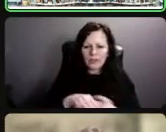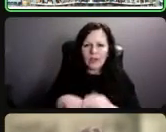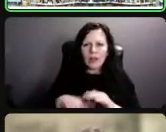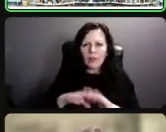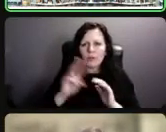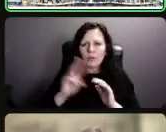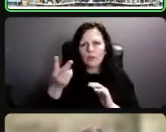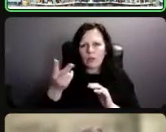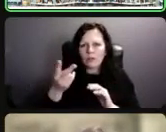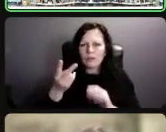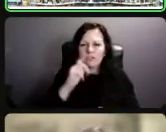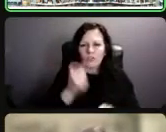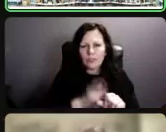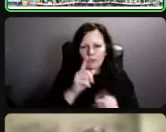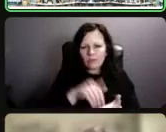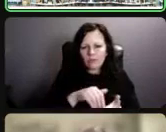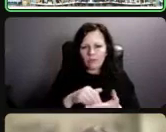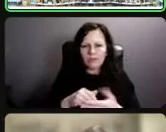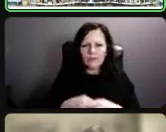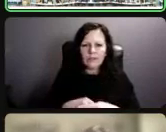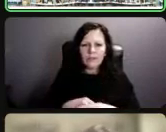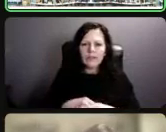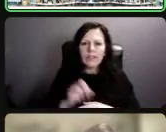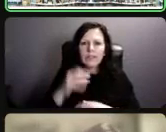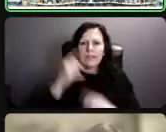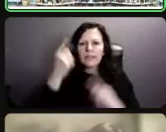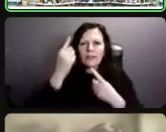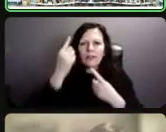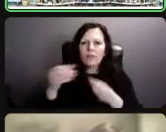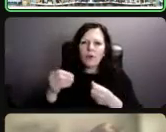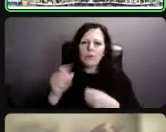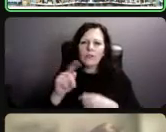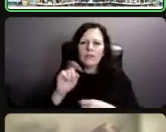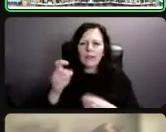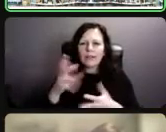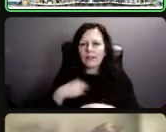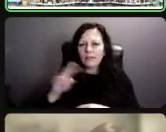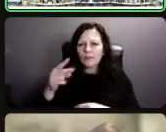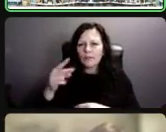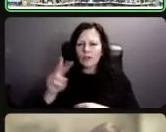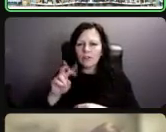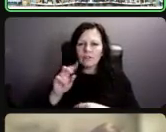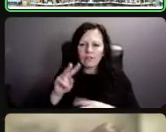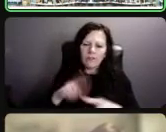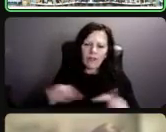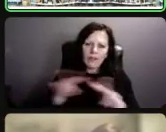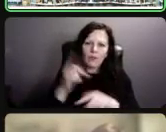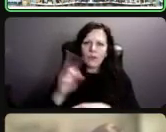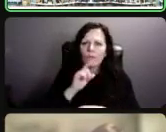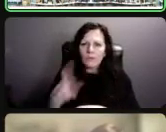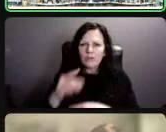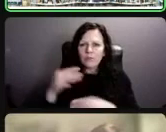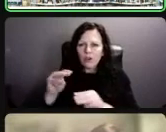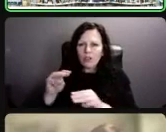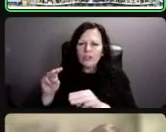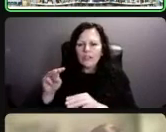GROWTH. SEAN DORNEY 25 BARBARISM. YOU KNOW I HAVE TWO DOLLARS A